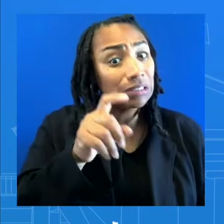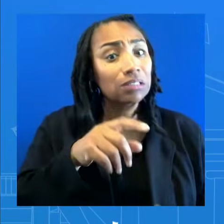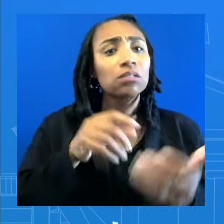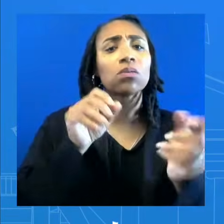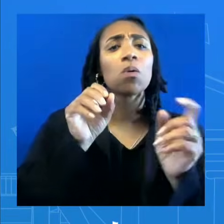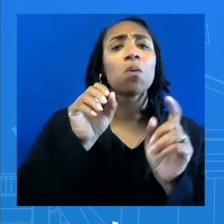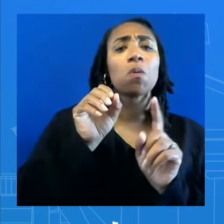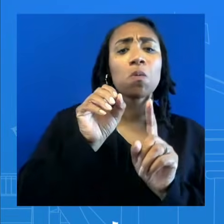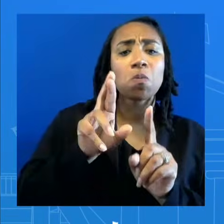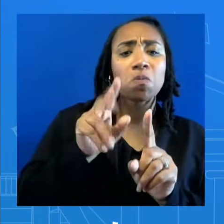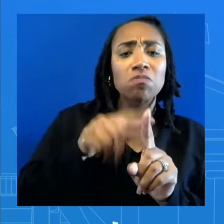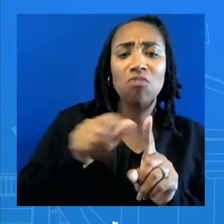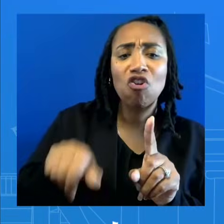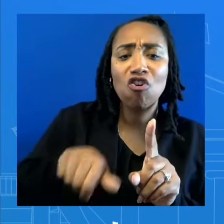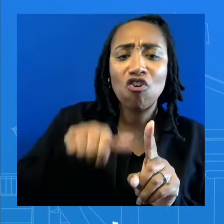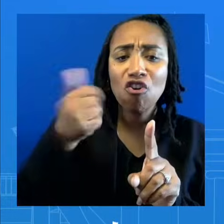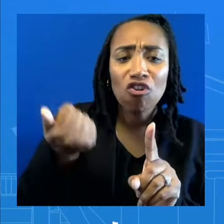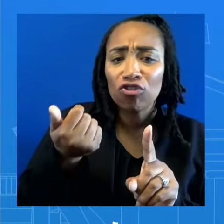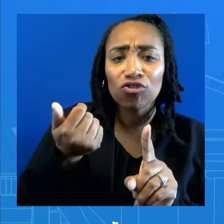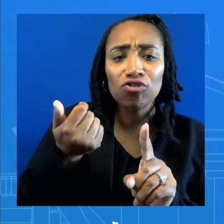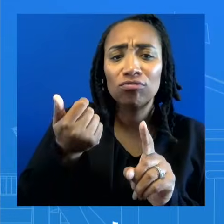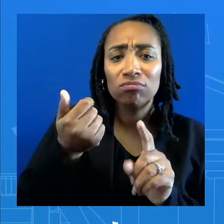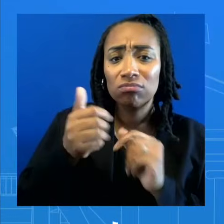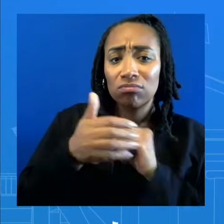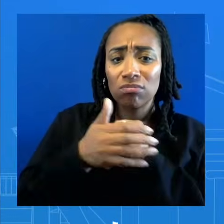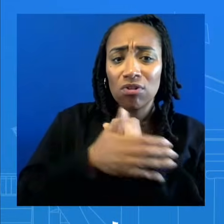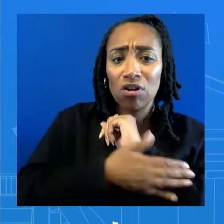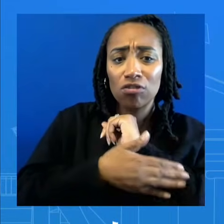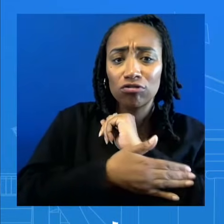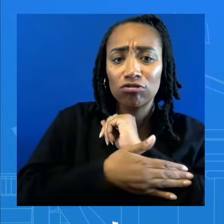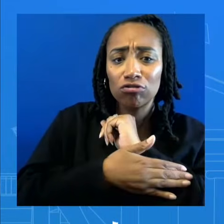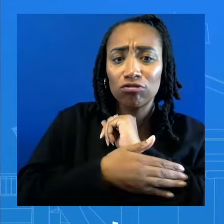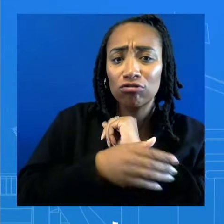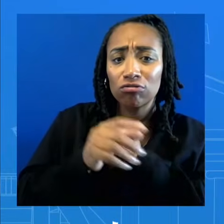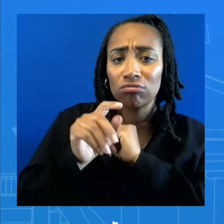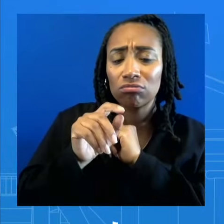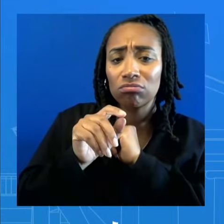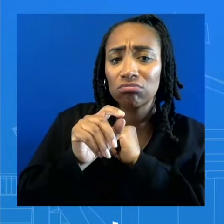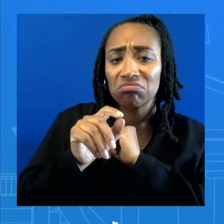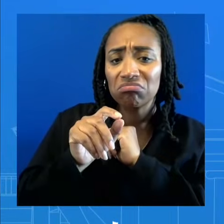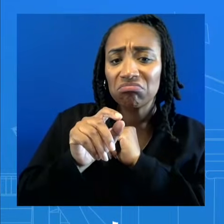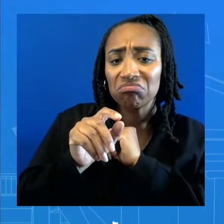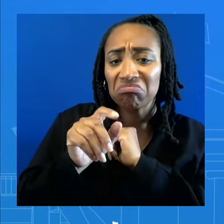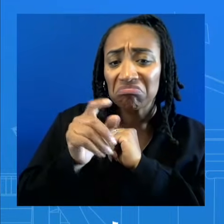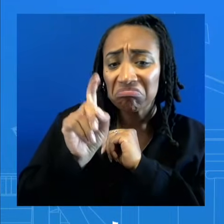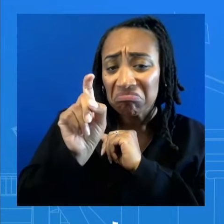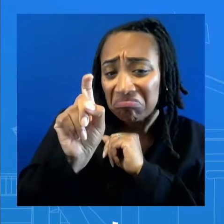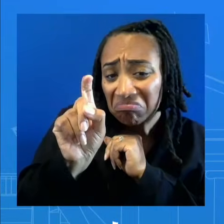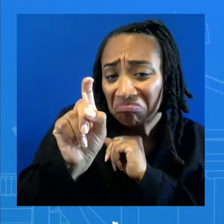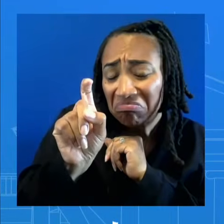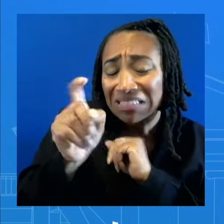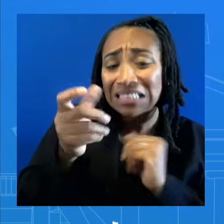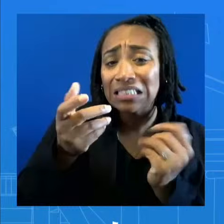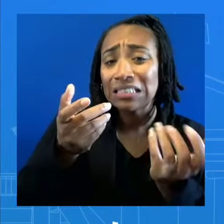On your second question: We don't have any additional context or information about Austin since the events of the weekend in Syria,